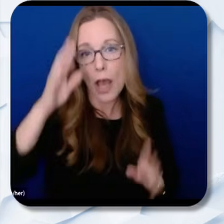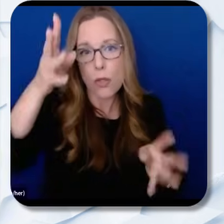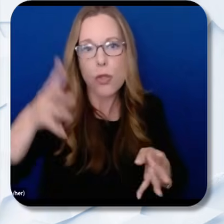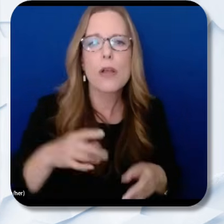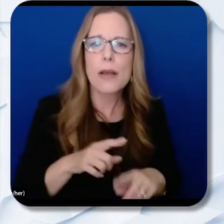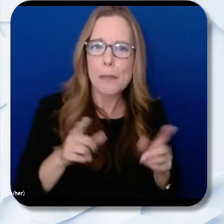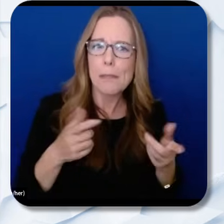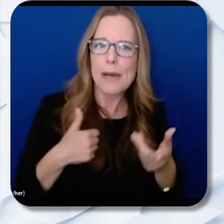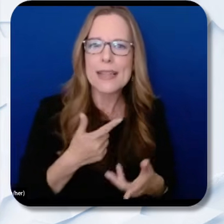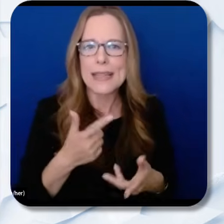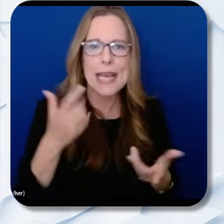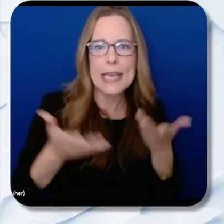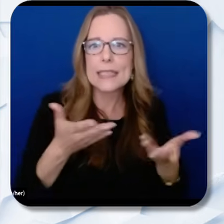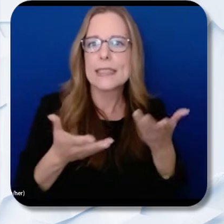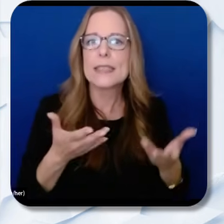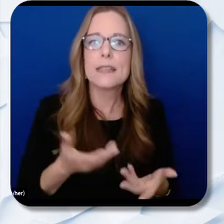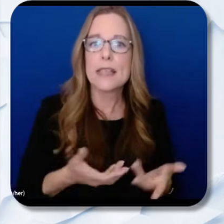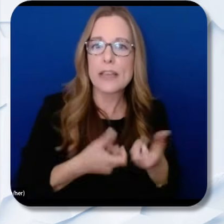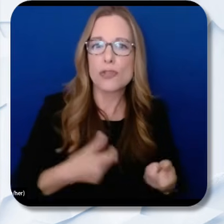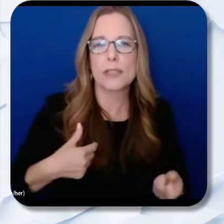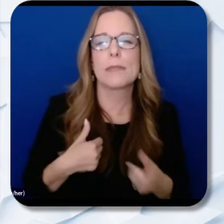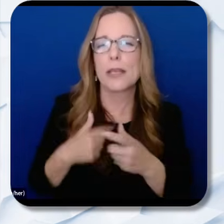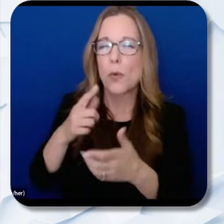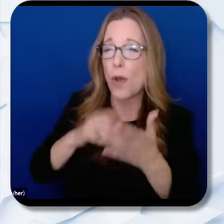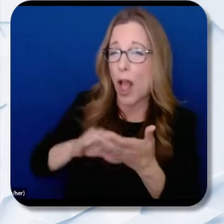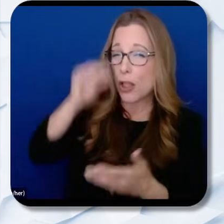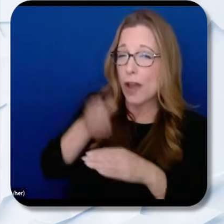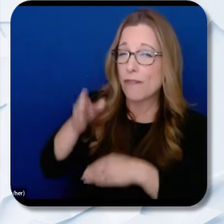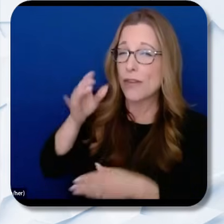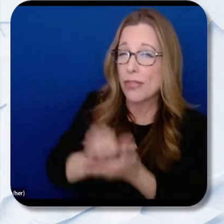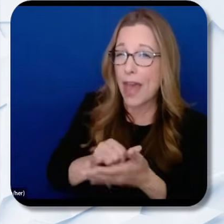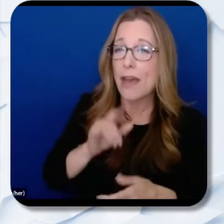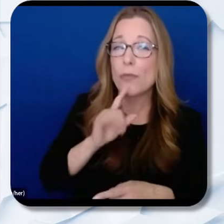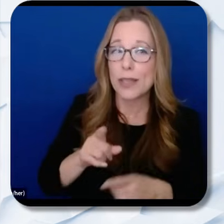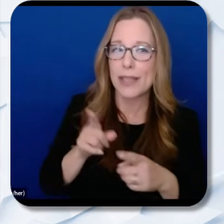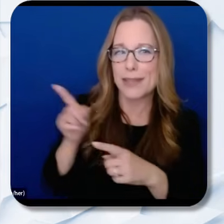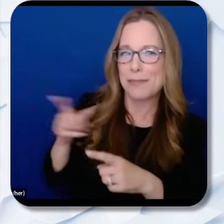connector. The principal and my school counselor sent, you know, emails very informally to, like,